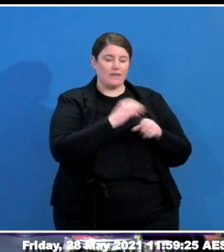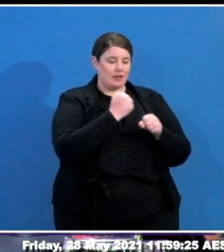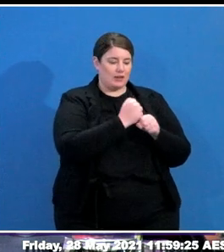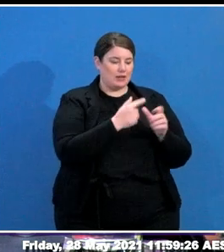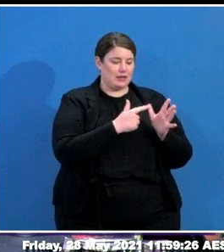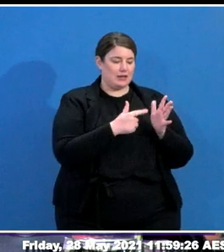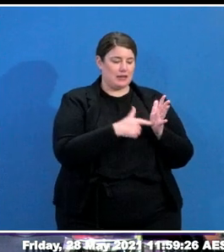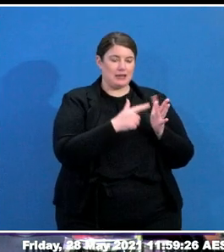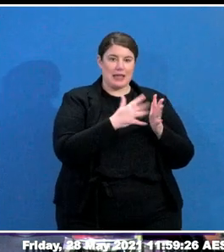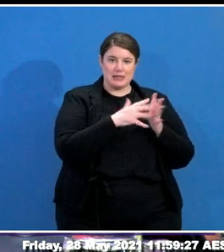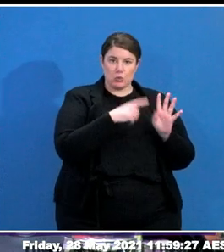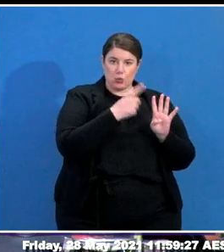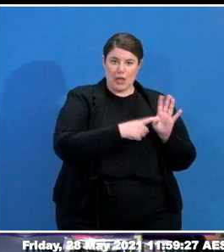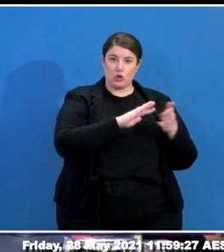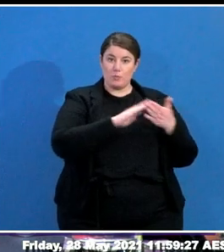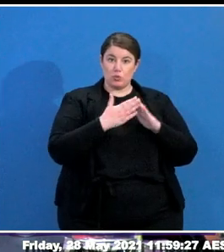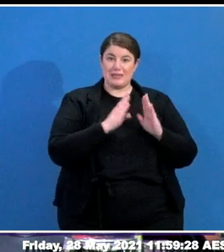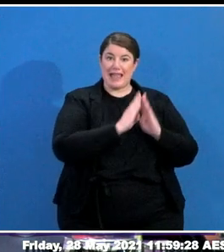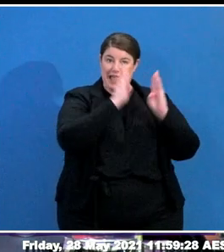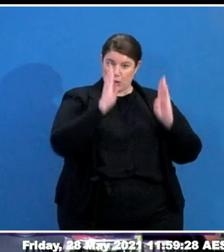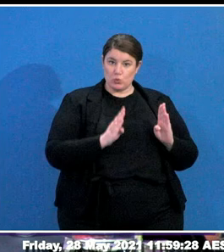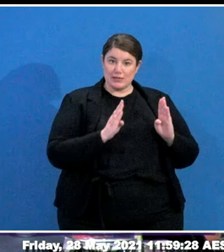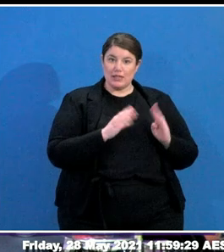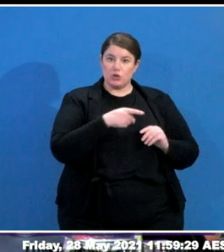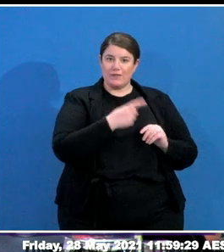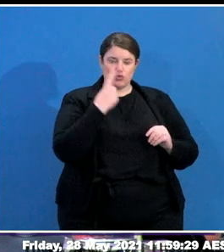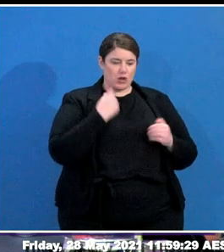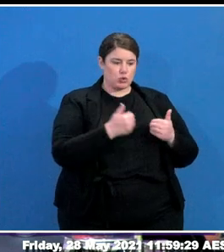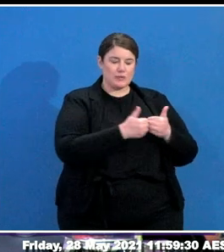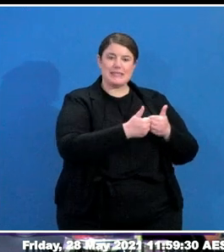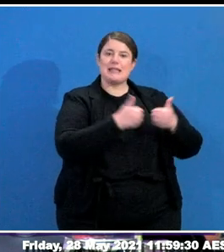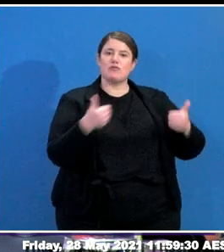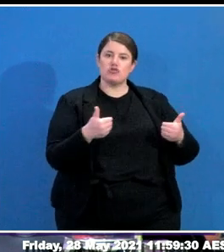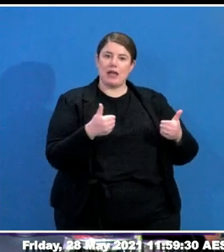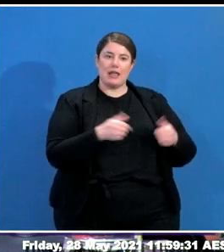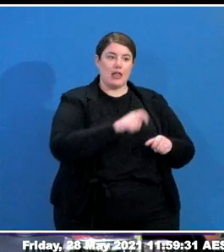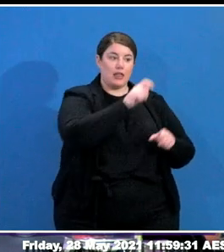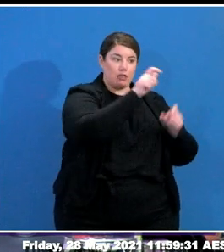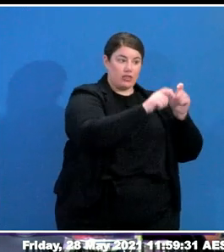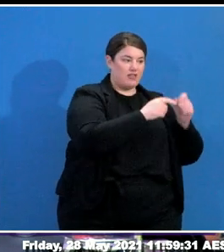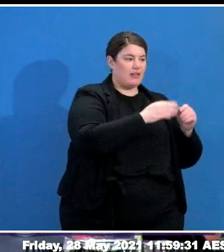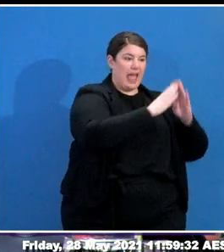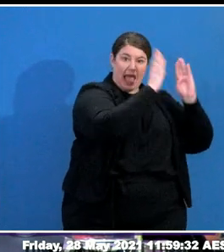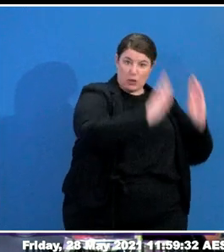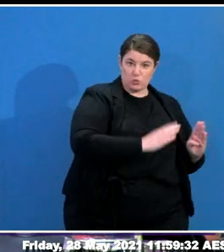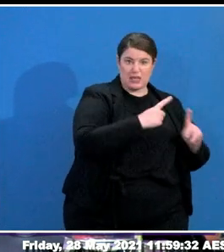Housing because you have now attempted to separate the residents from the service provision.